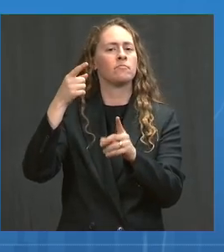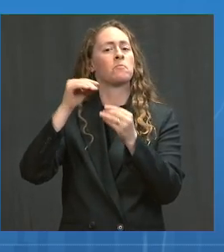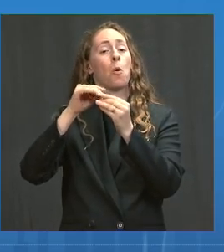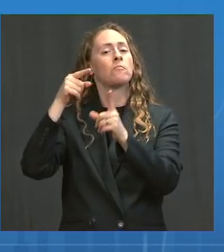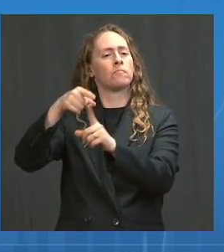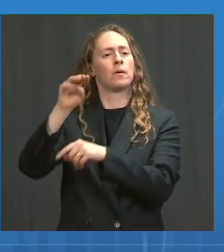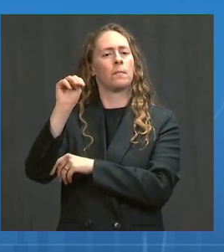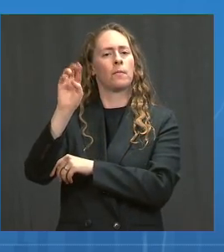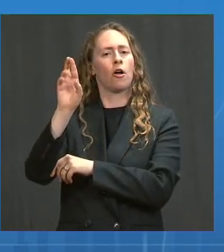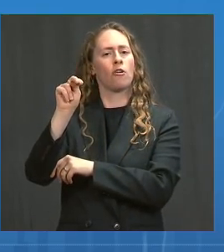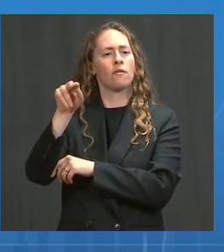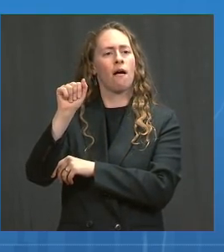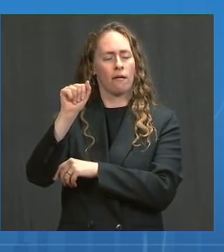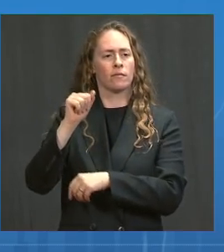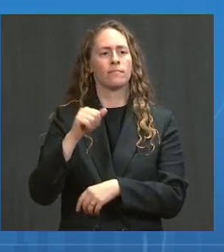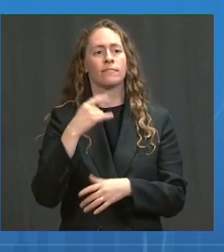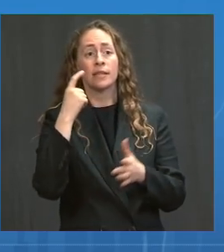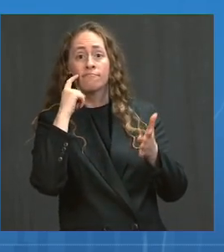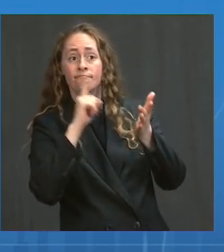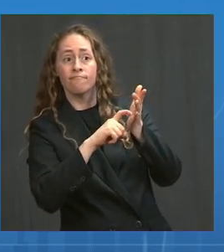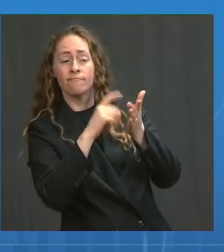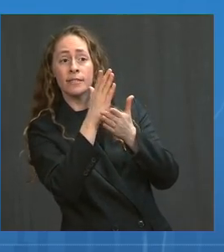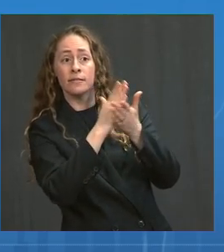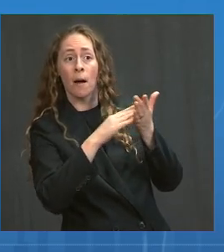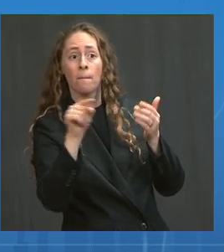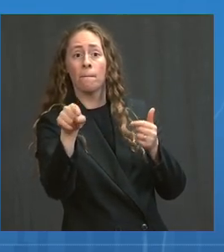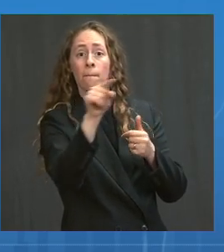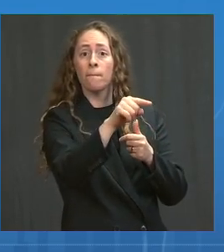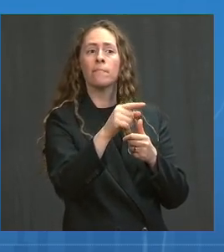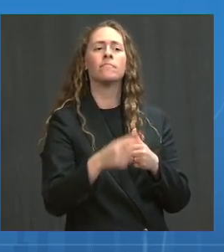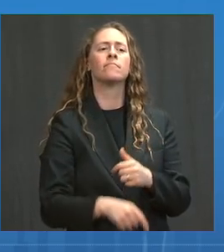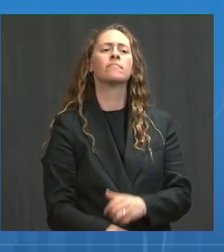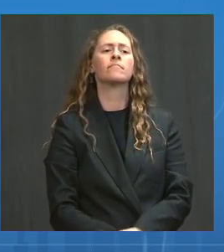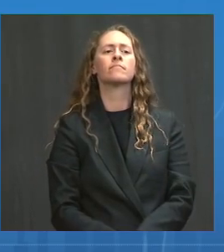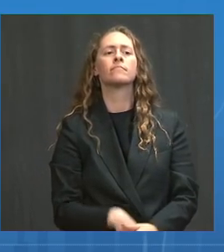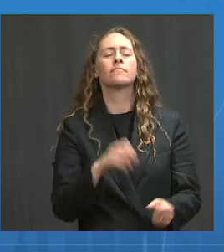you can actually make data-based statements on that.